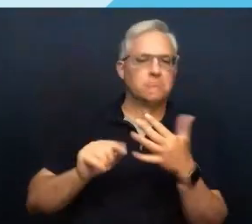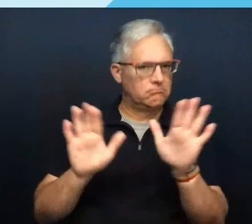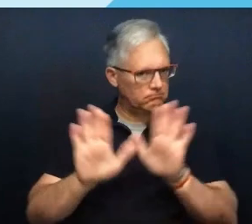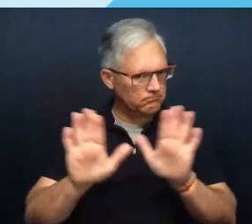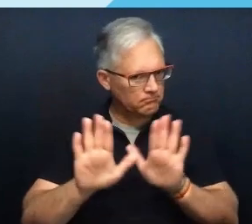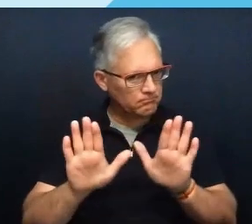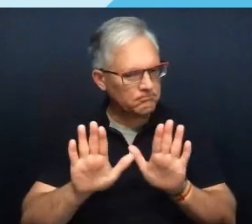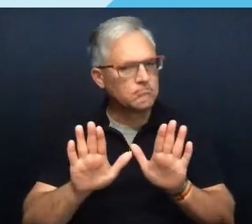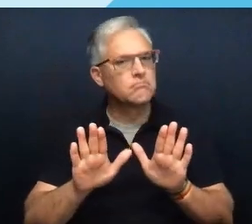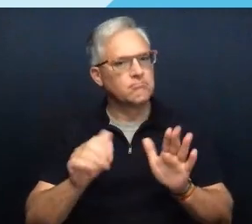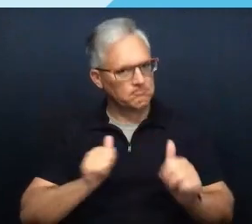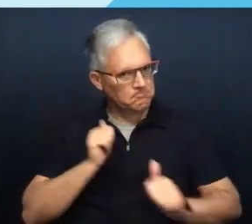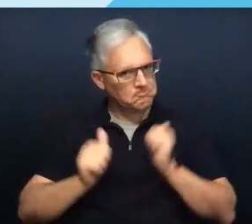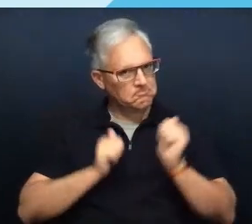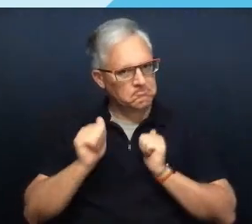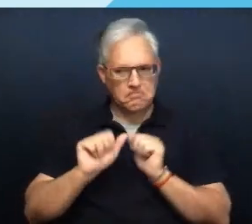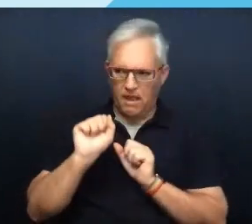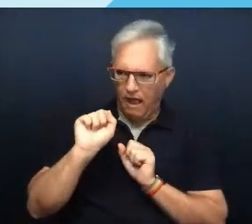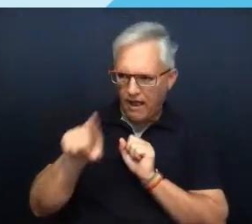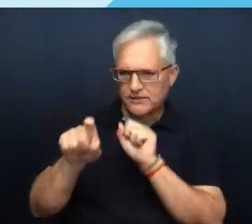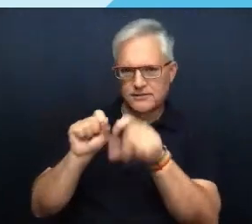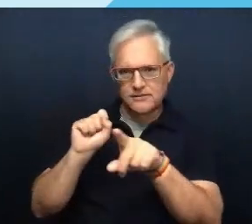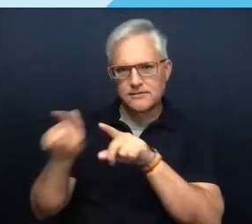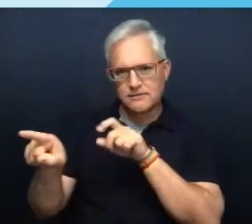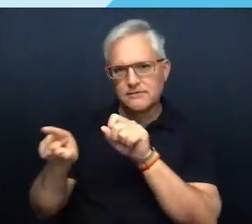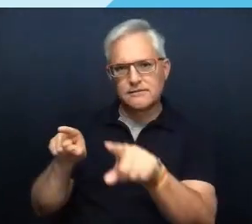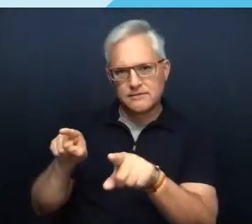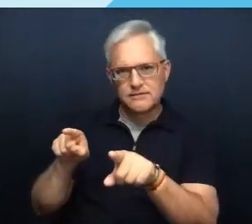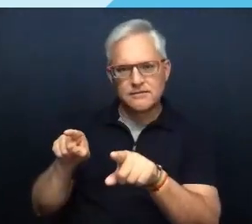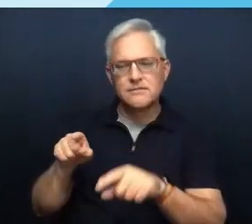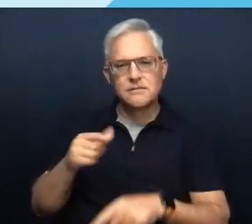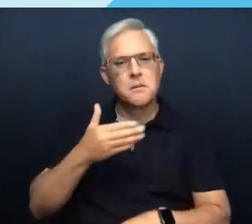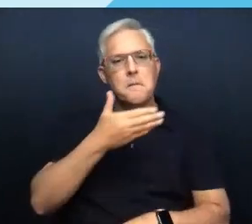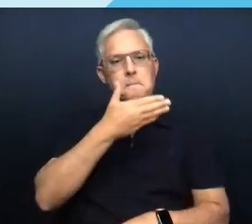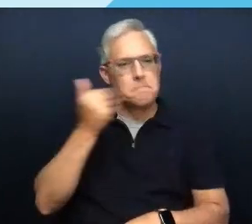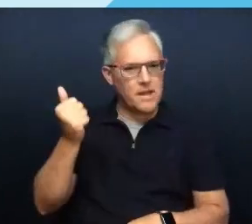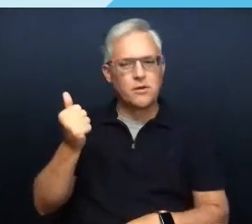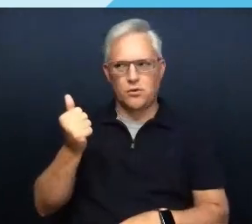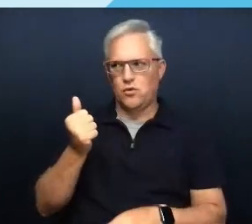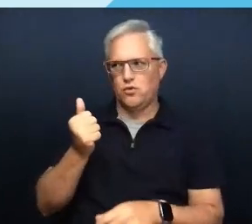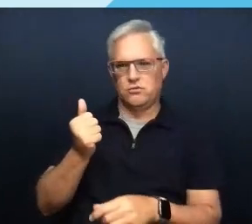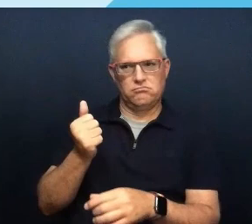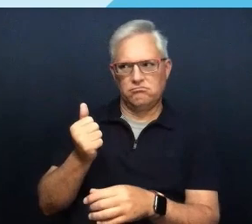it's much better to get it from the person themselves so that